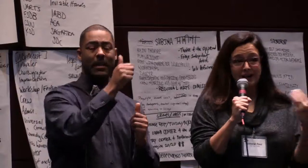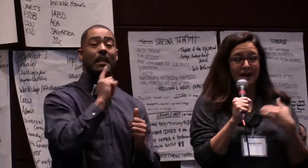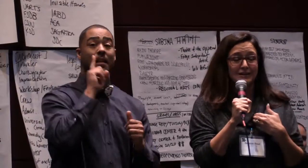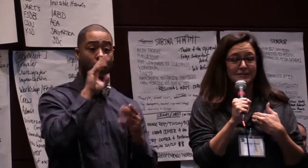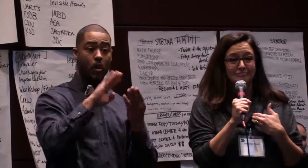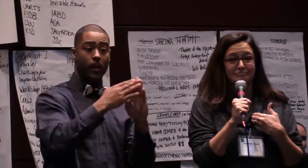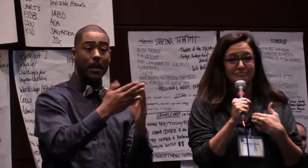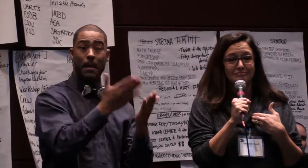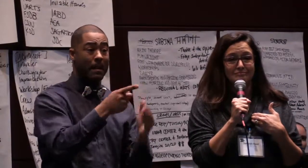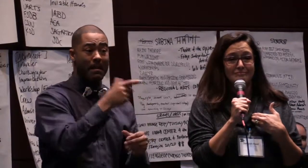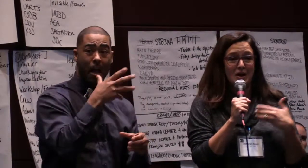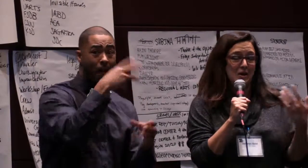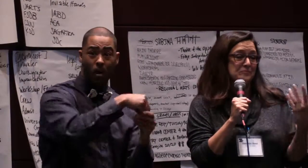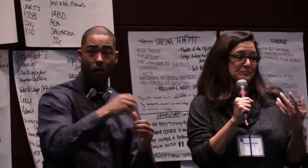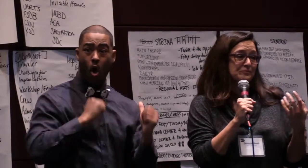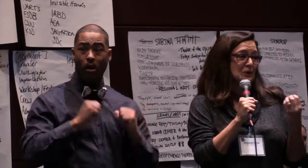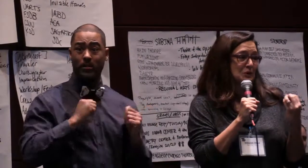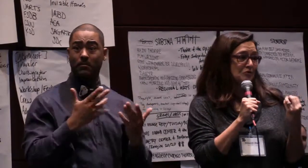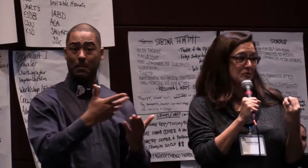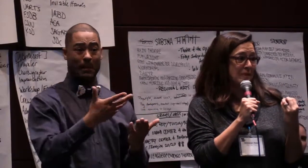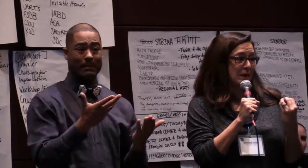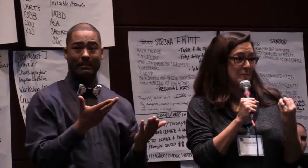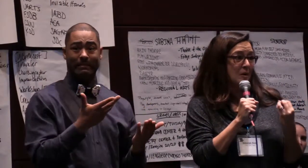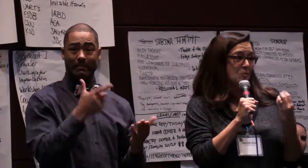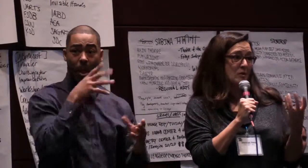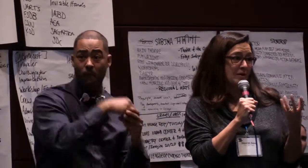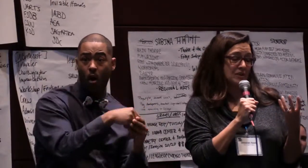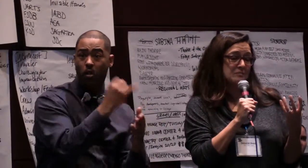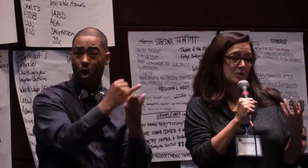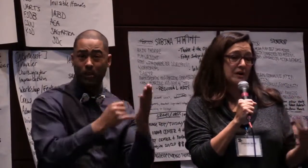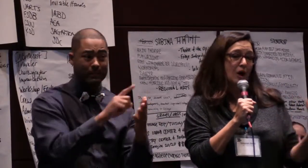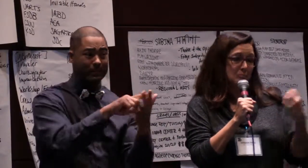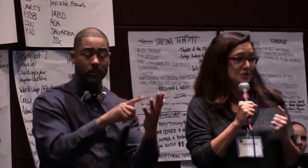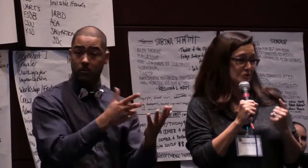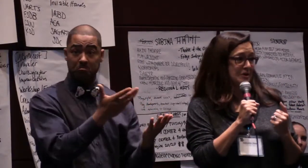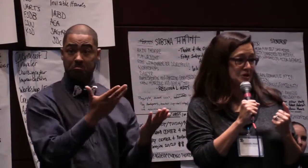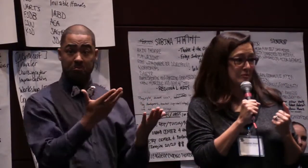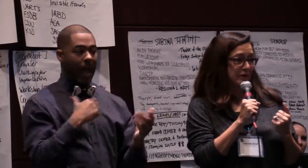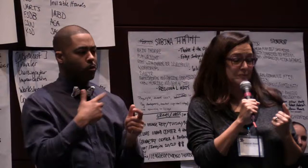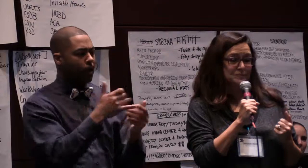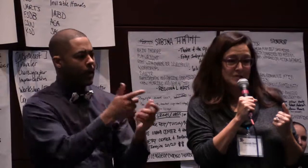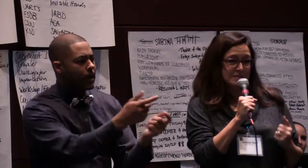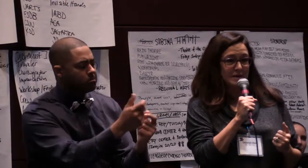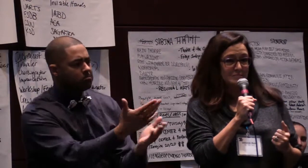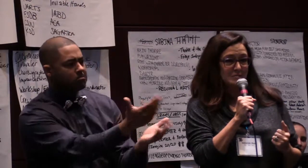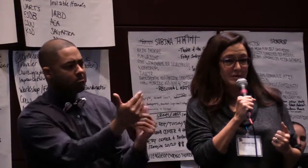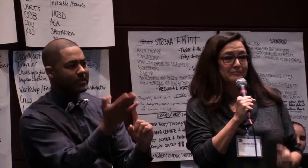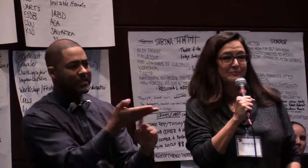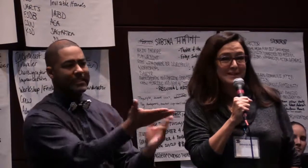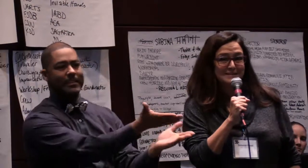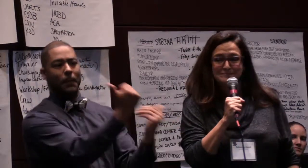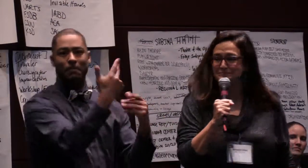and I can learn from them more about the community to help me do my job better, so that's my commitment, thanks.